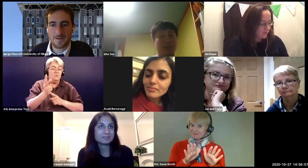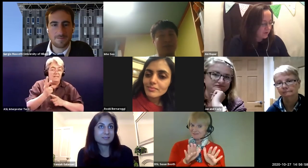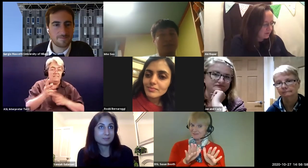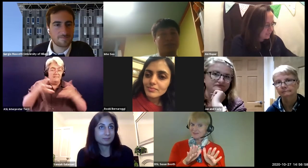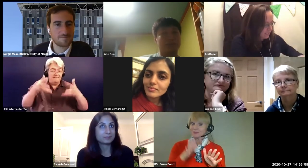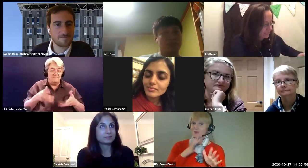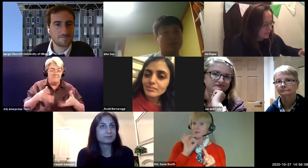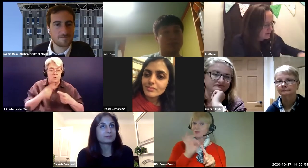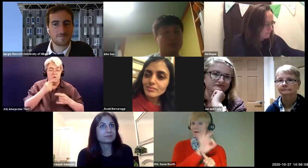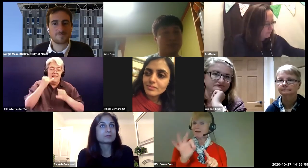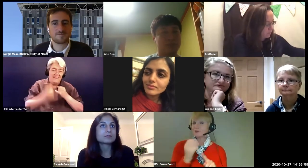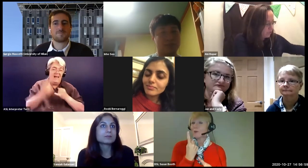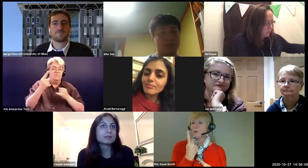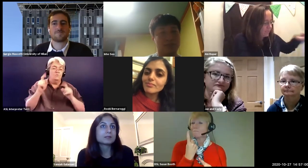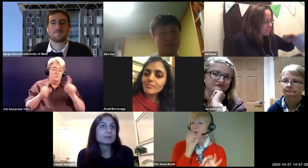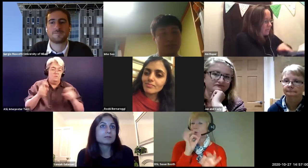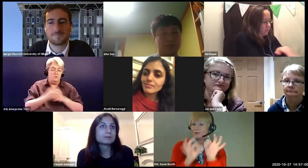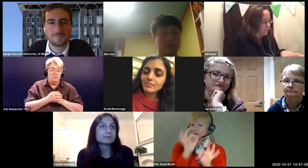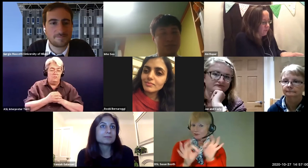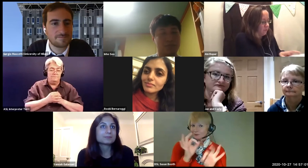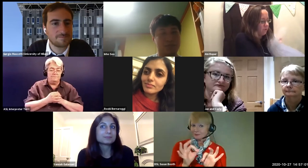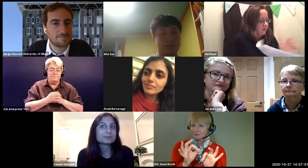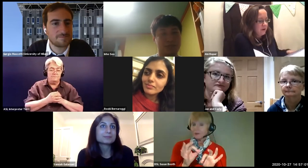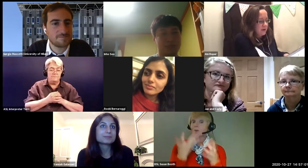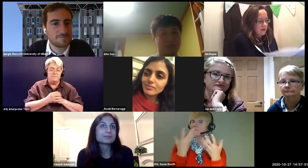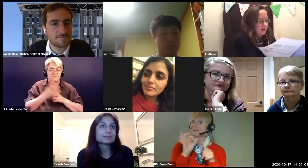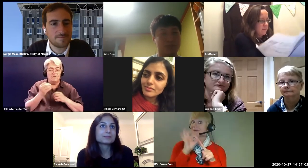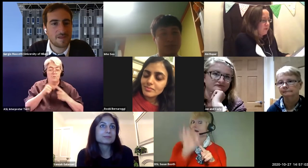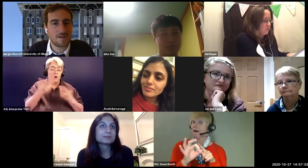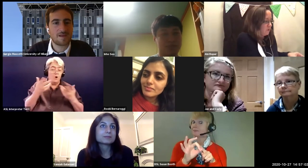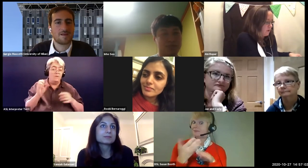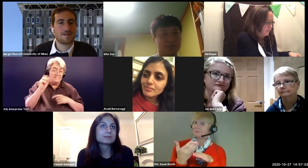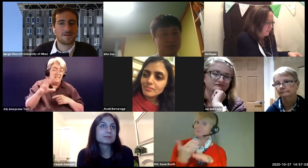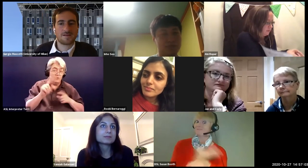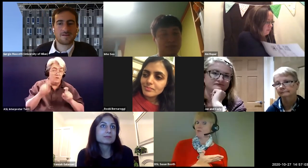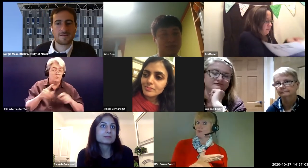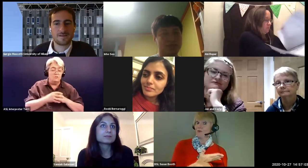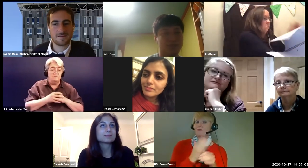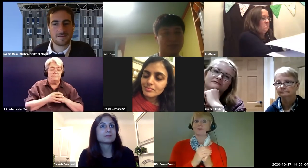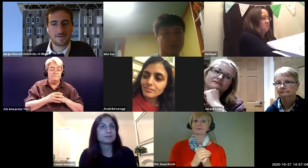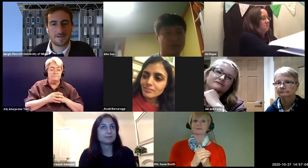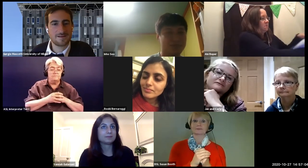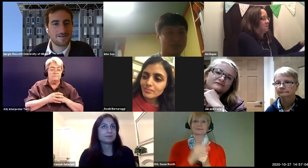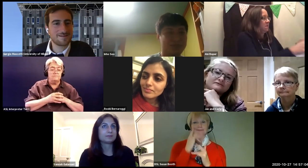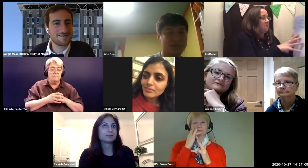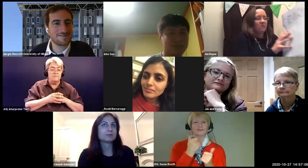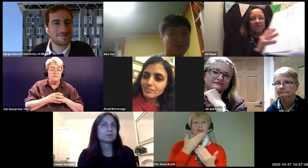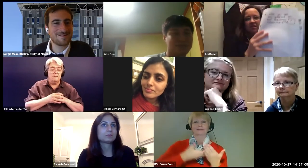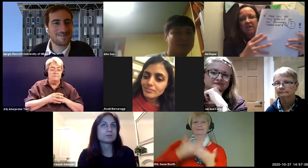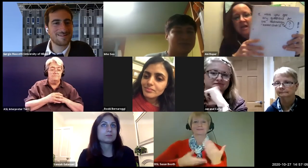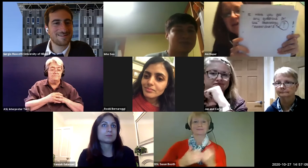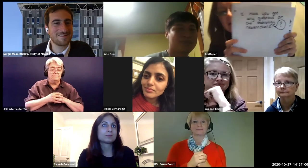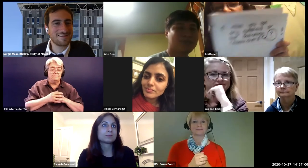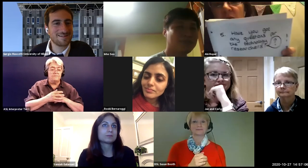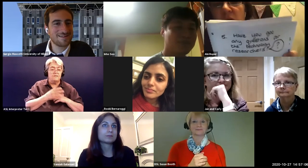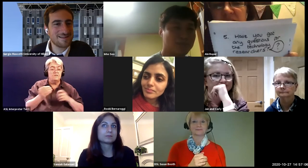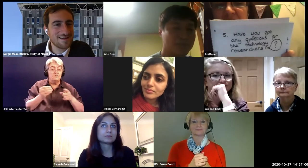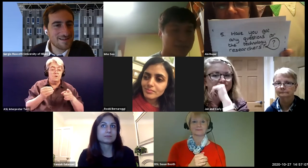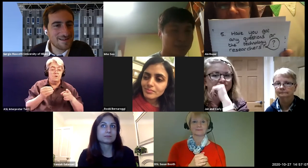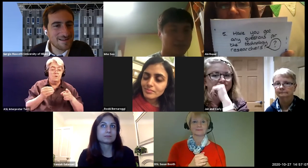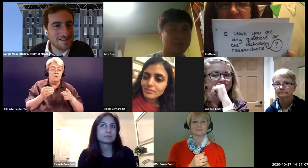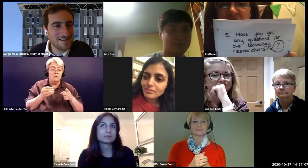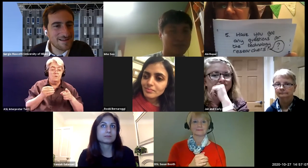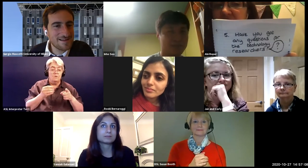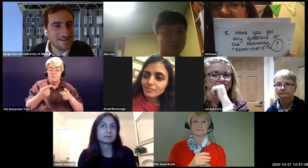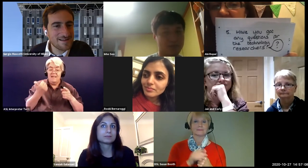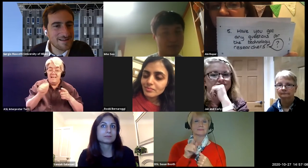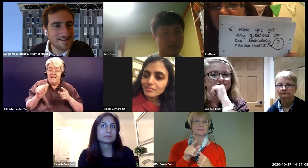one last question um which we set you before um which was right have you got any questions for the